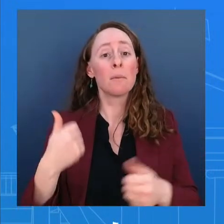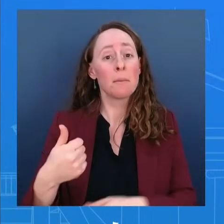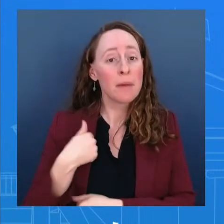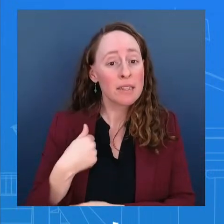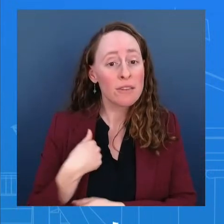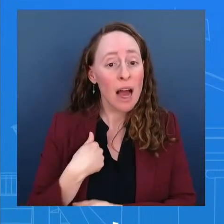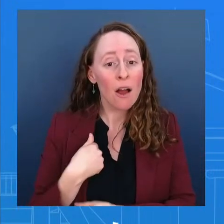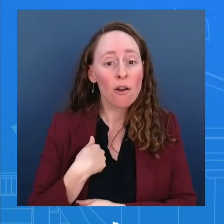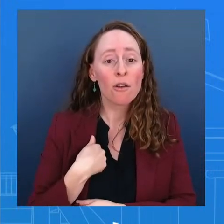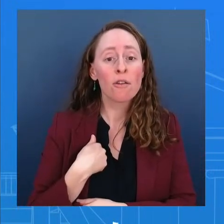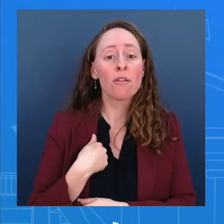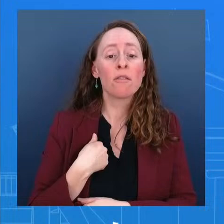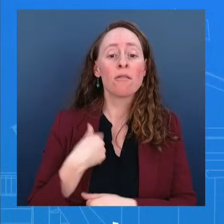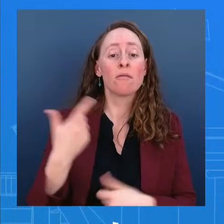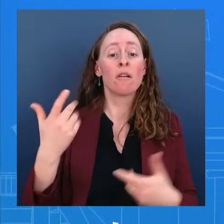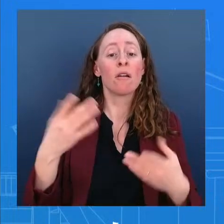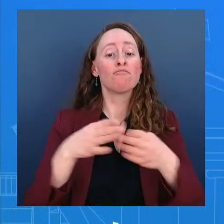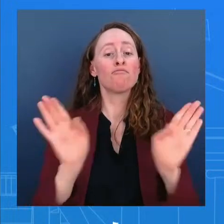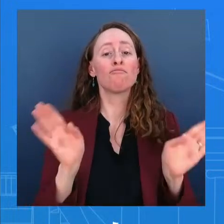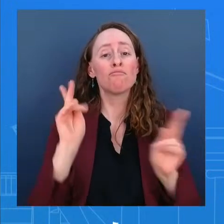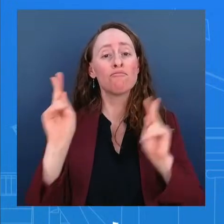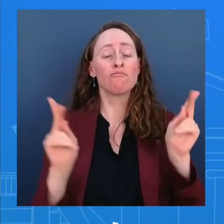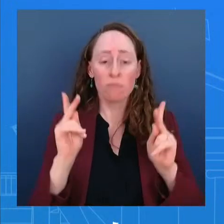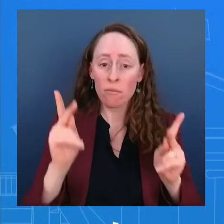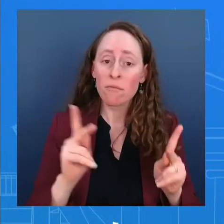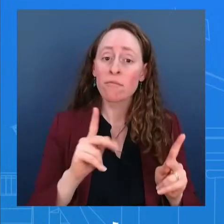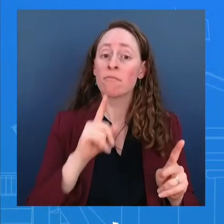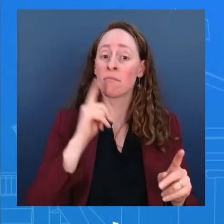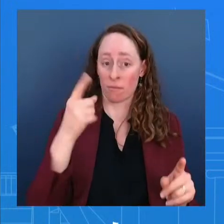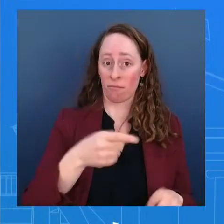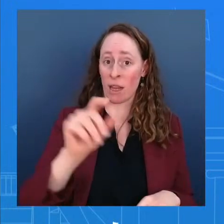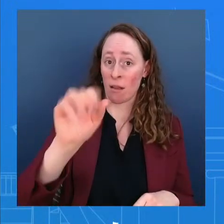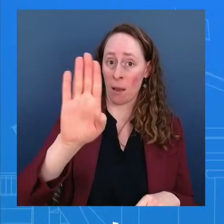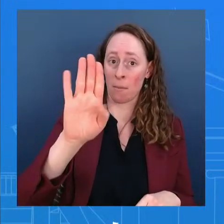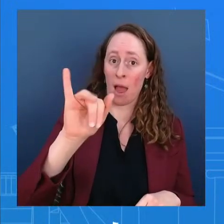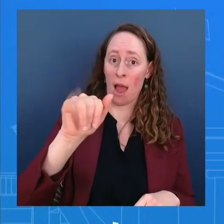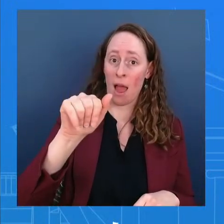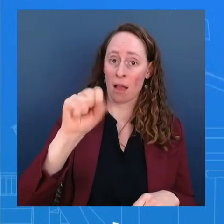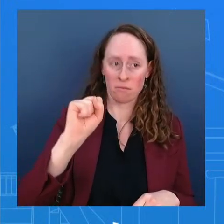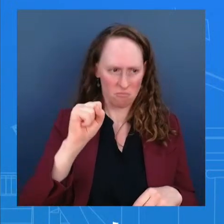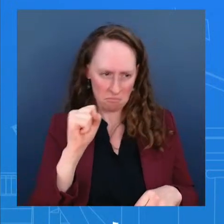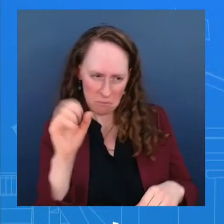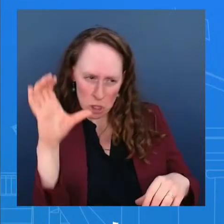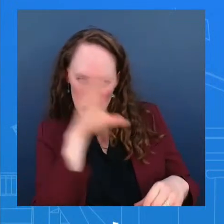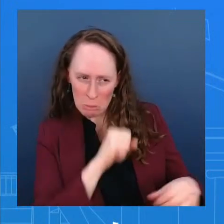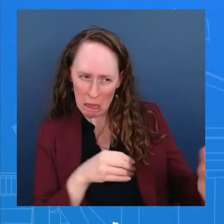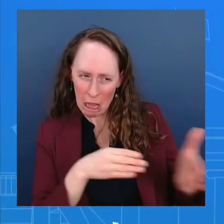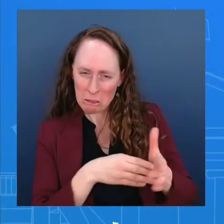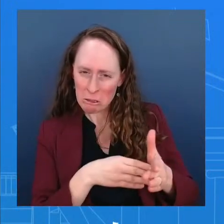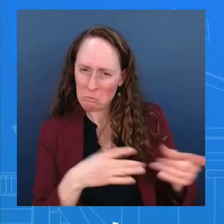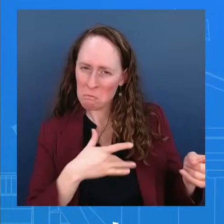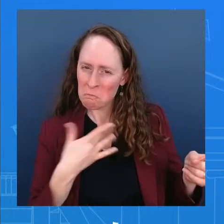And there have been a lot of studies to show that bias is a genuine challenge when it comes to artificial intelligence